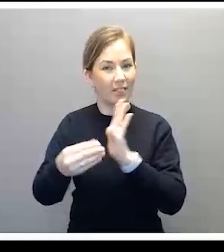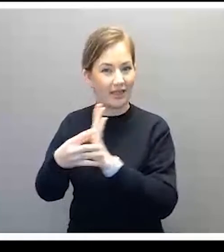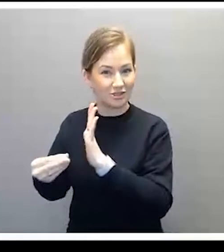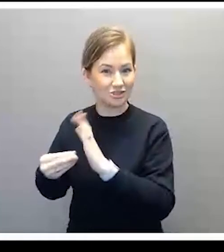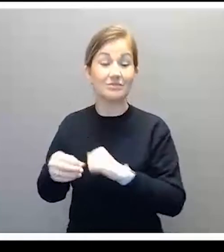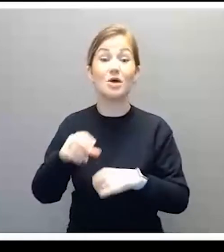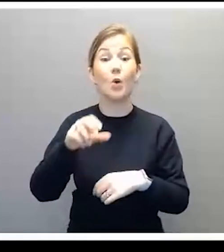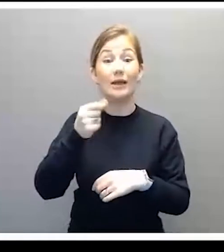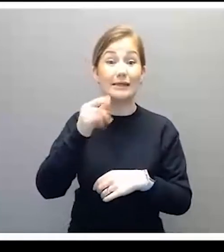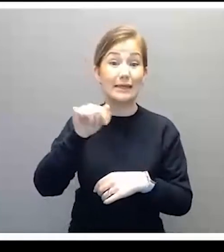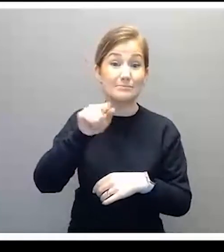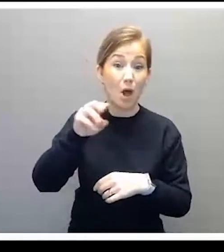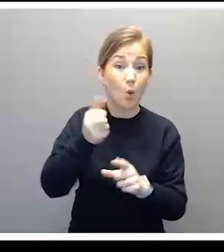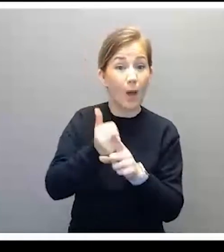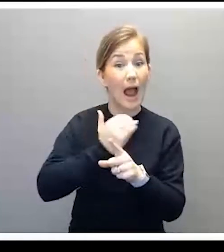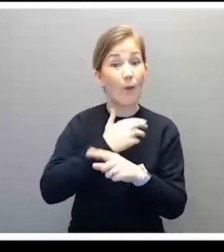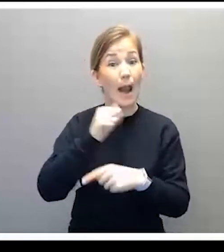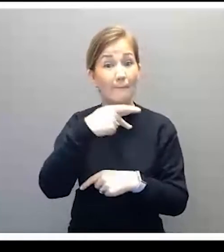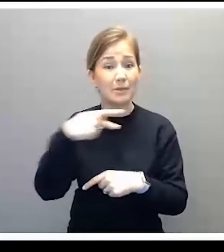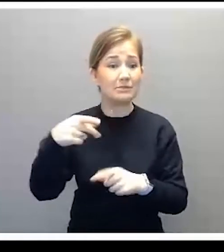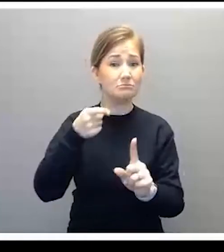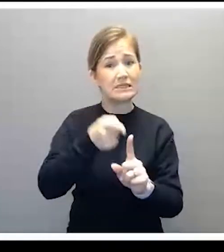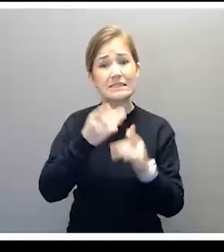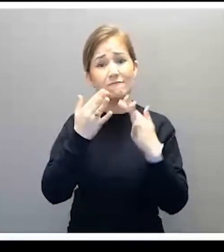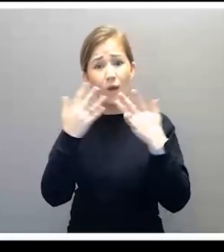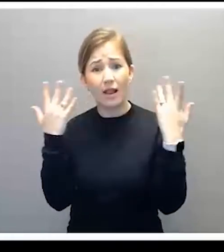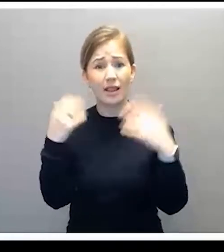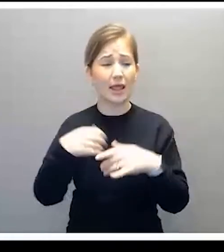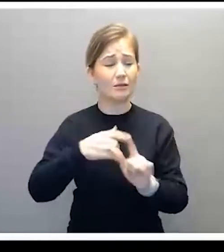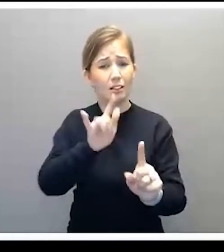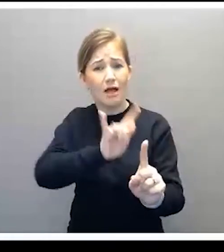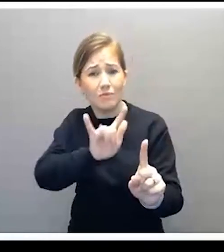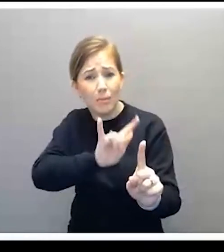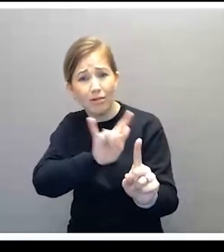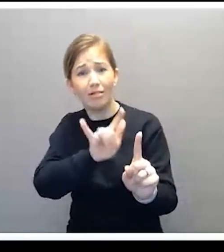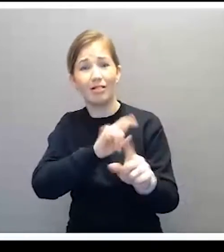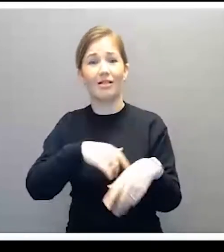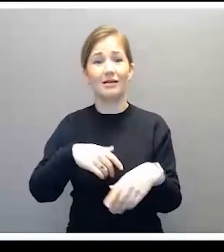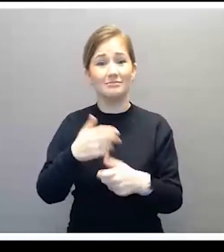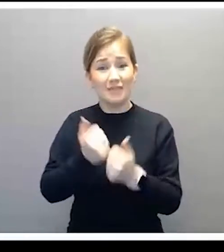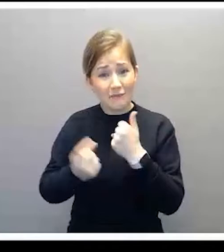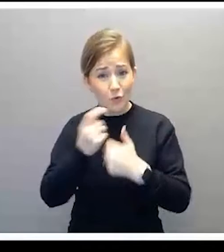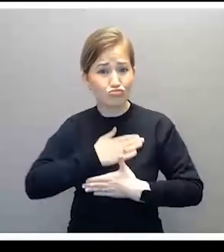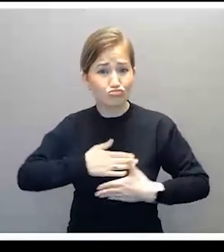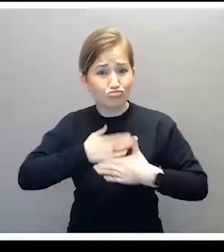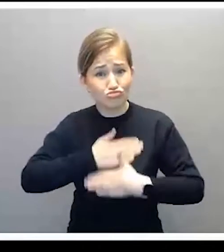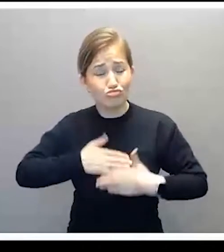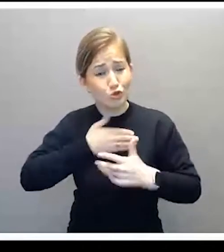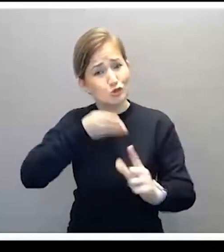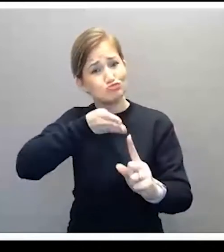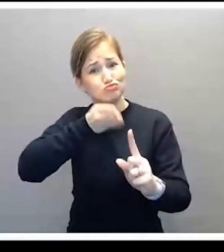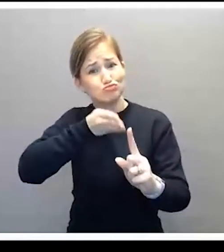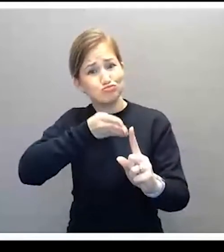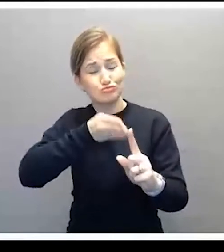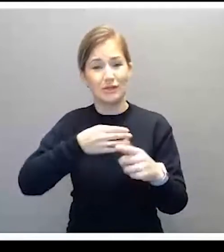So Gizmo's are application. Like he is friendly, he's lovable, everybody like, wants to be around him.